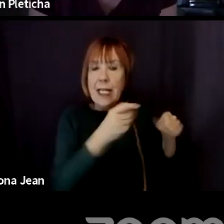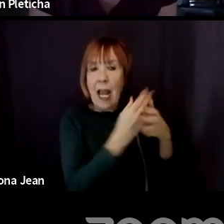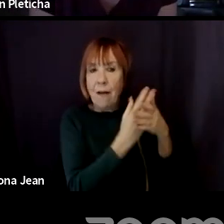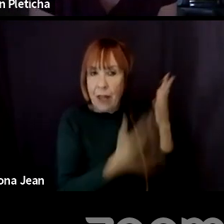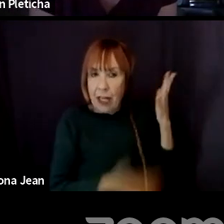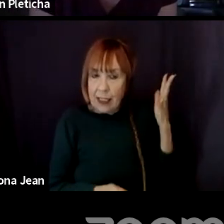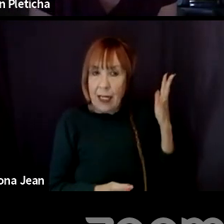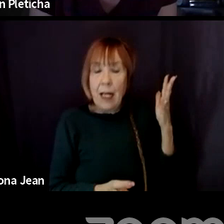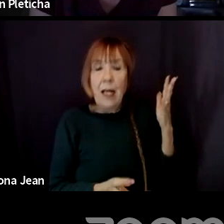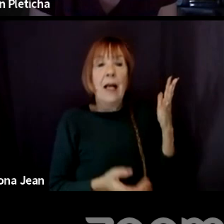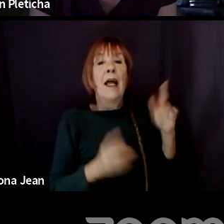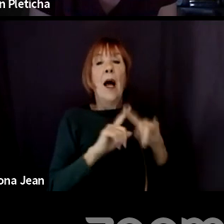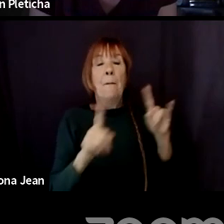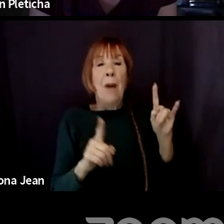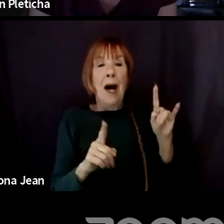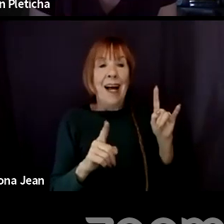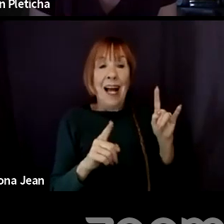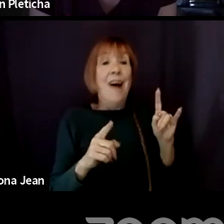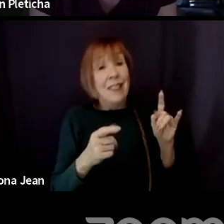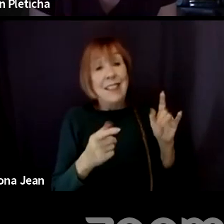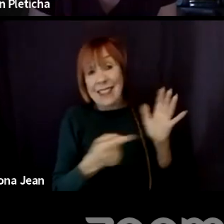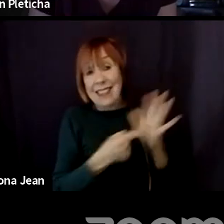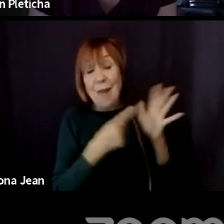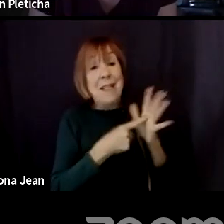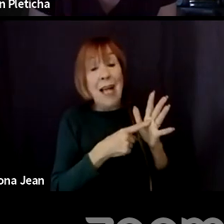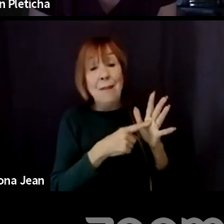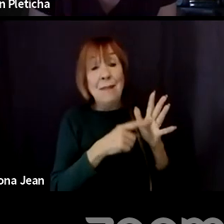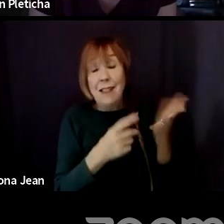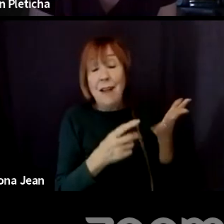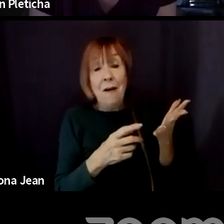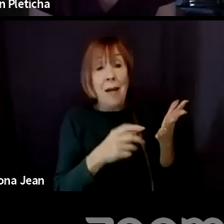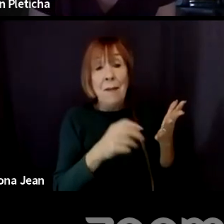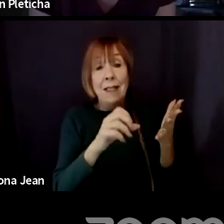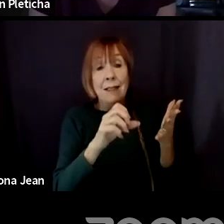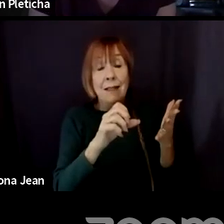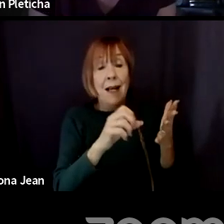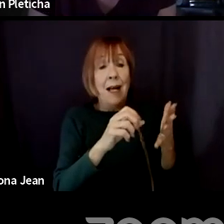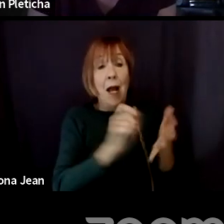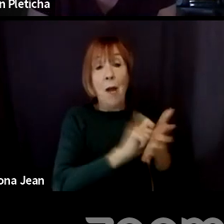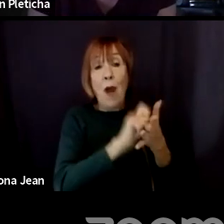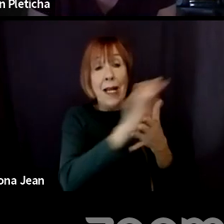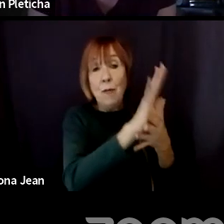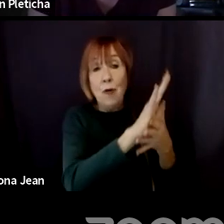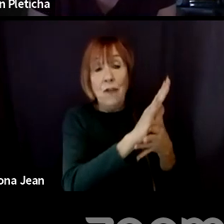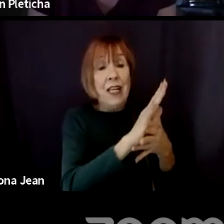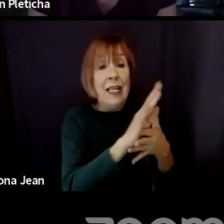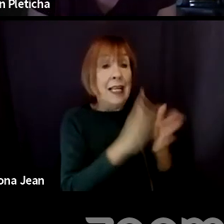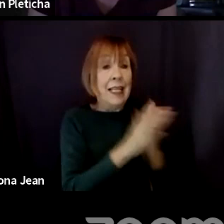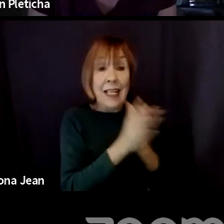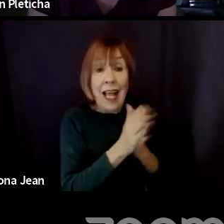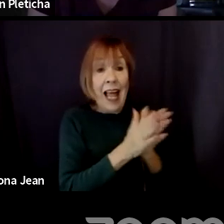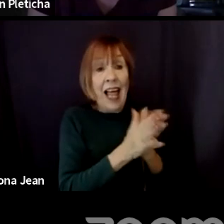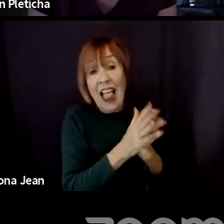and I start to get excited about some other idea, then I'll move on. It doesn't have to be perfect to get you a job.